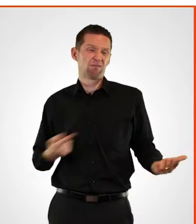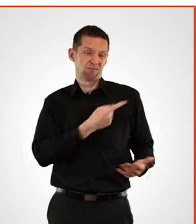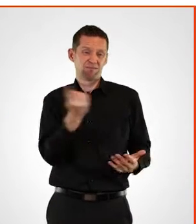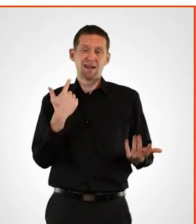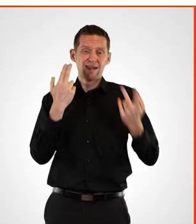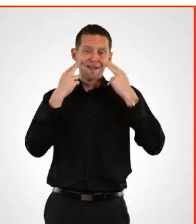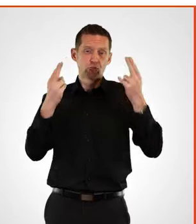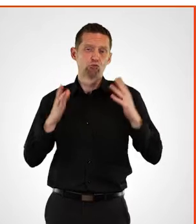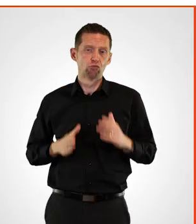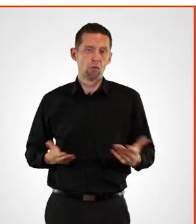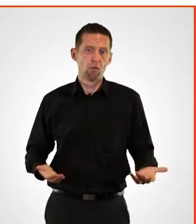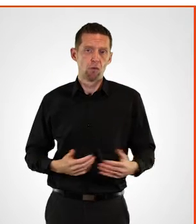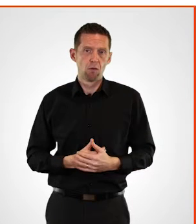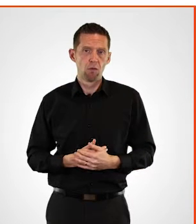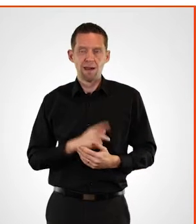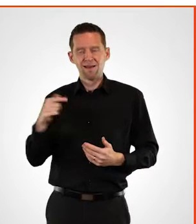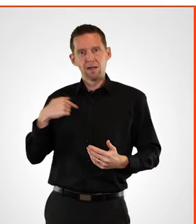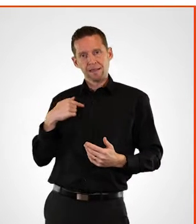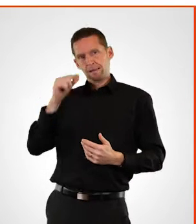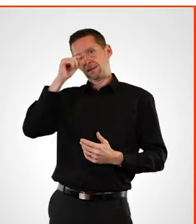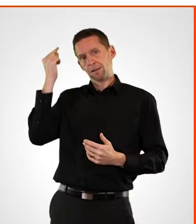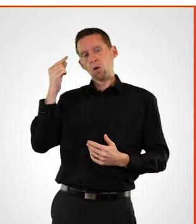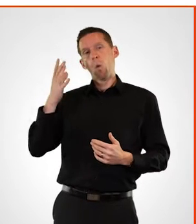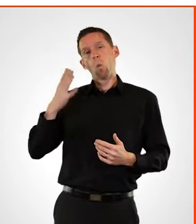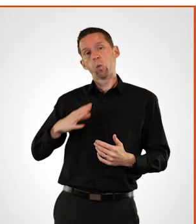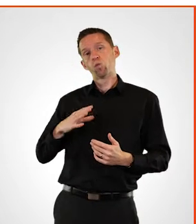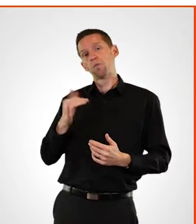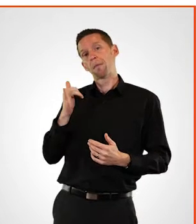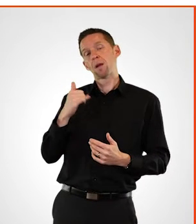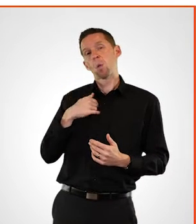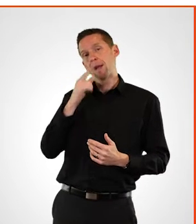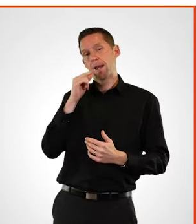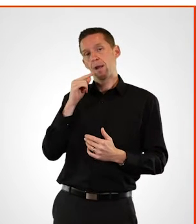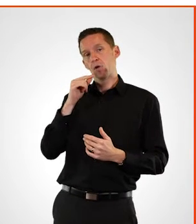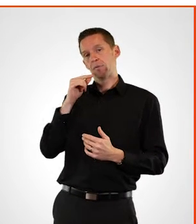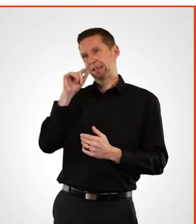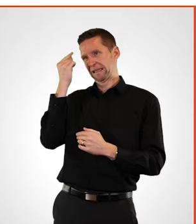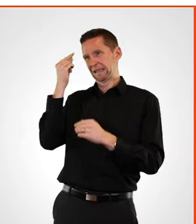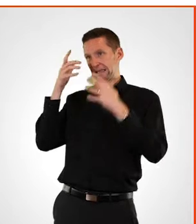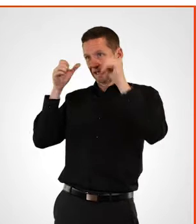and that's what we all do, it's our natural tendency. We want to either approach success